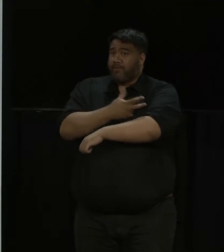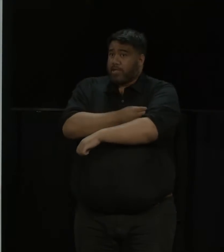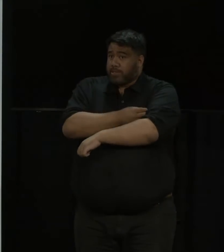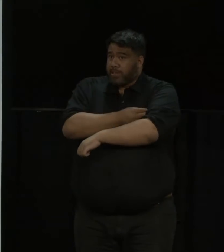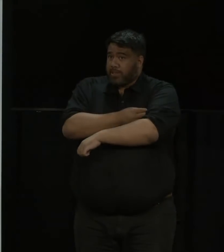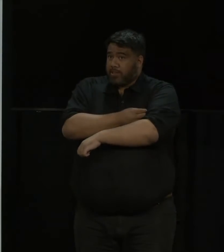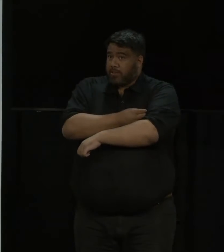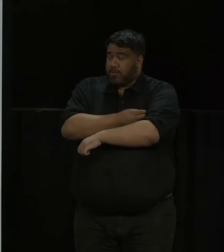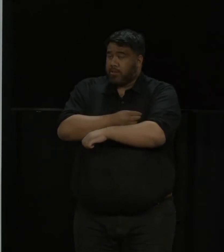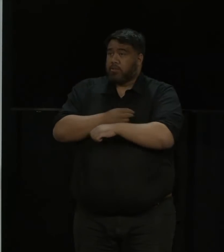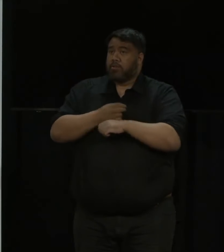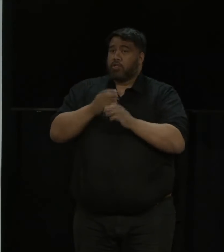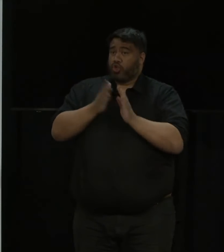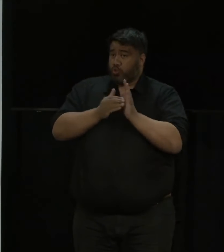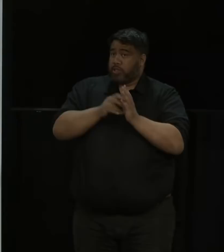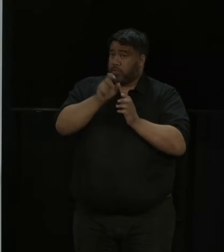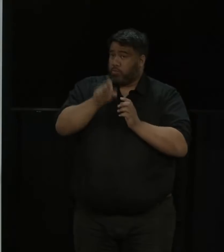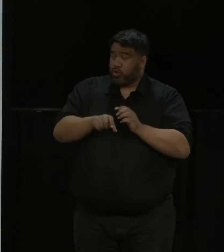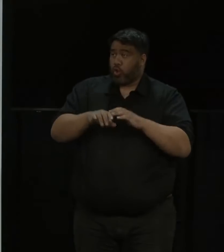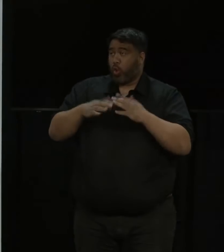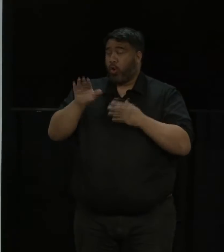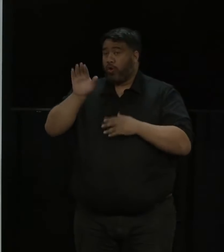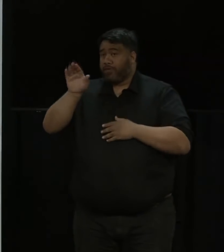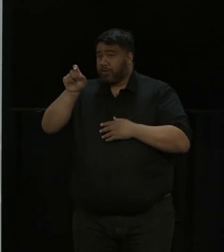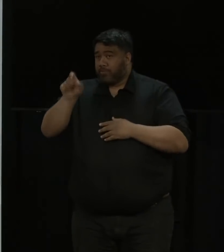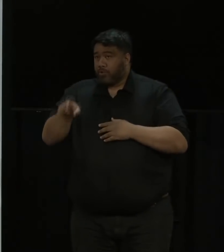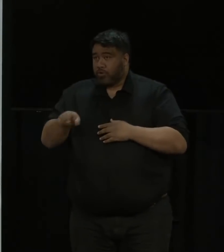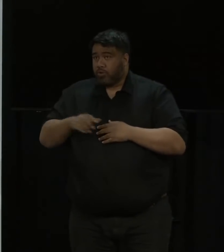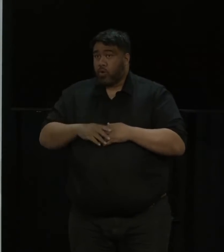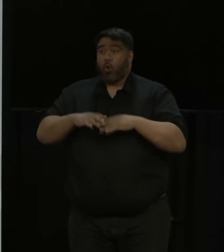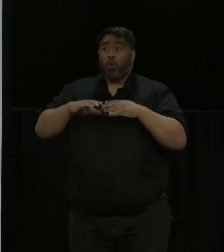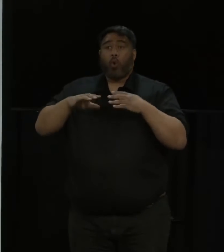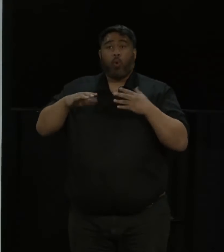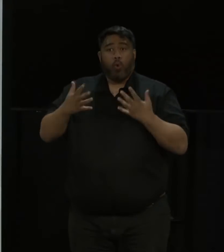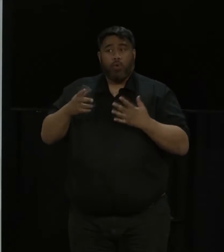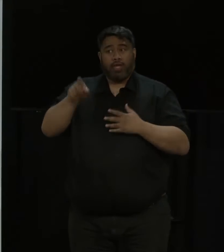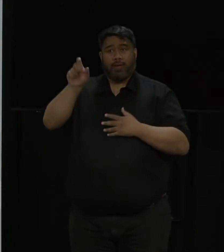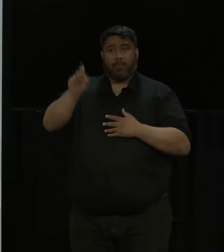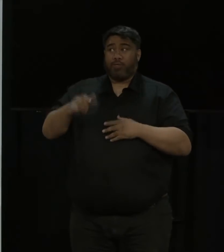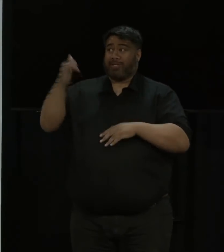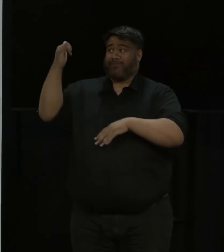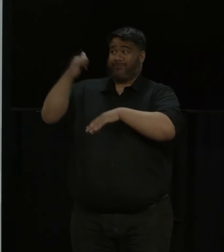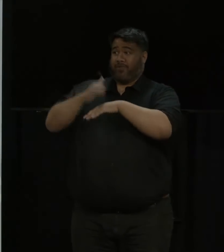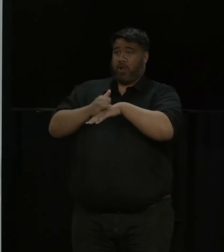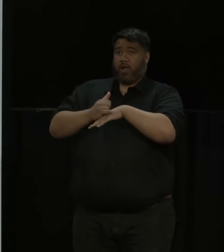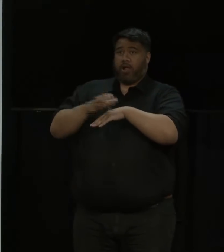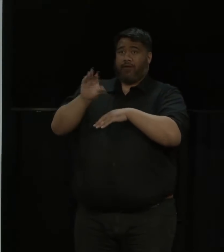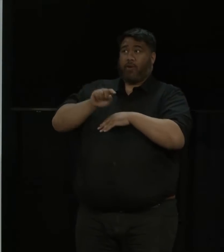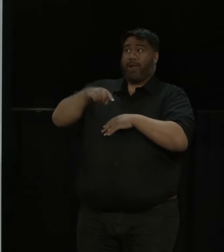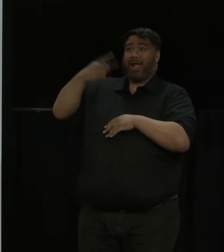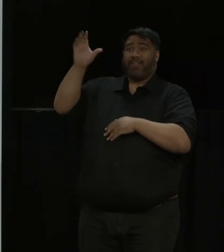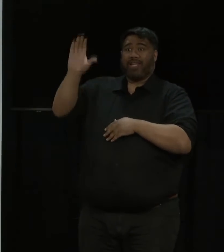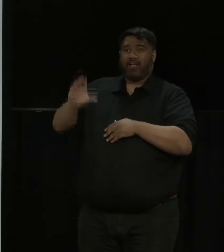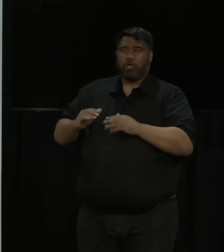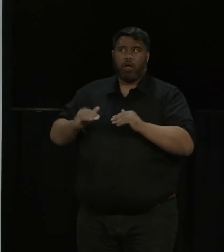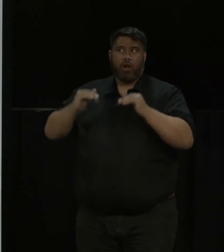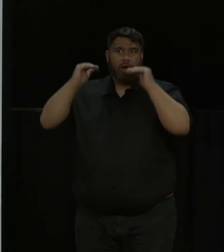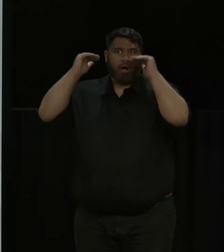an -- MiQ. This includes those who don't meet the vaccination requirement which includes unvaccinated New Zealand